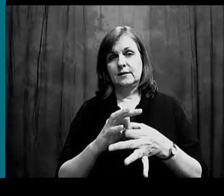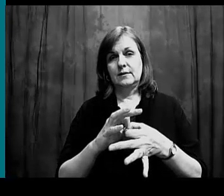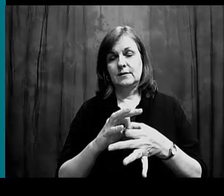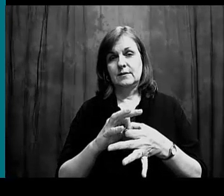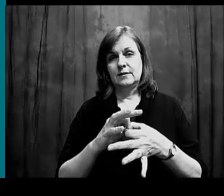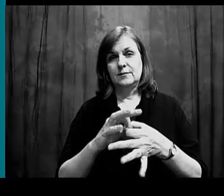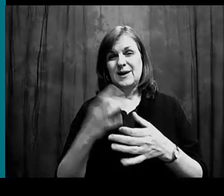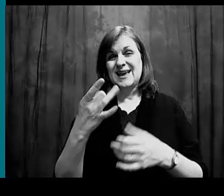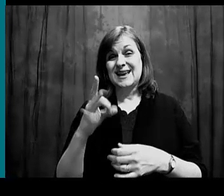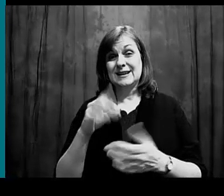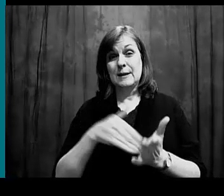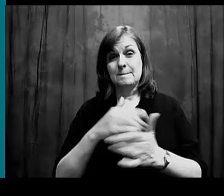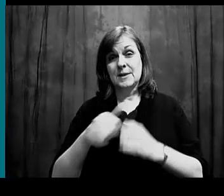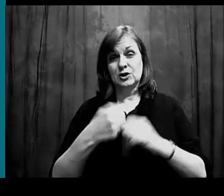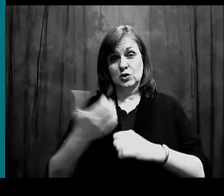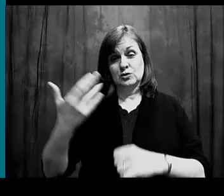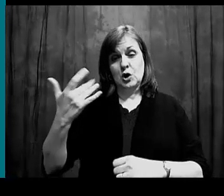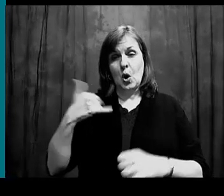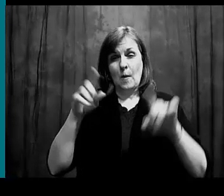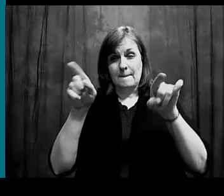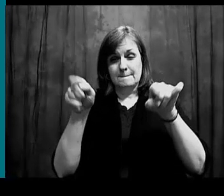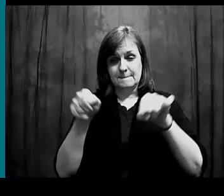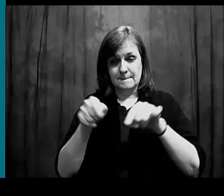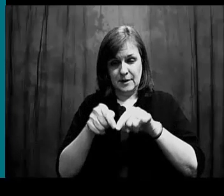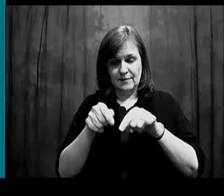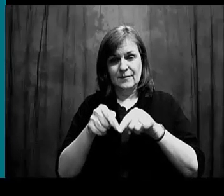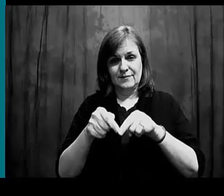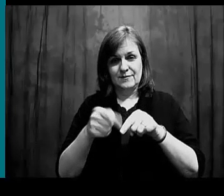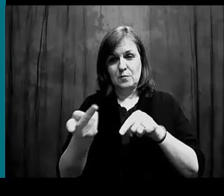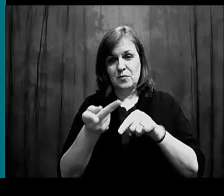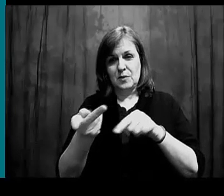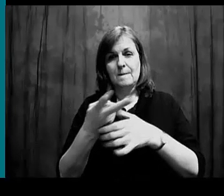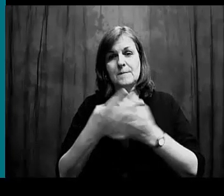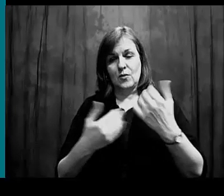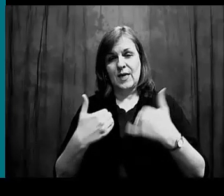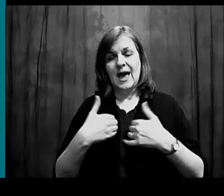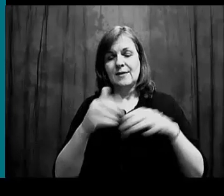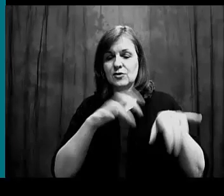so at that point about 18 million years ago there was a common ancestor to sea lions